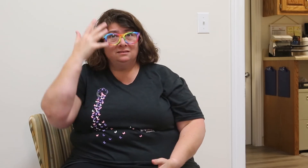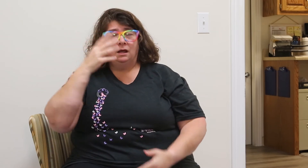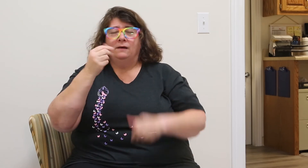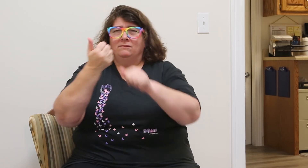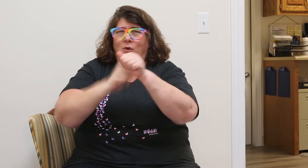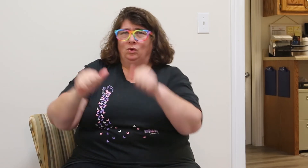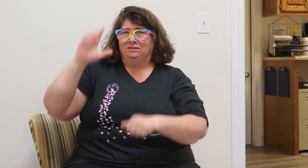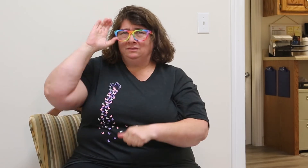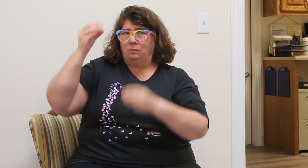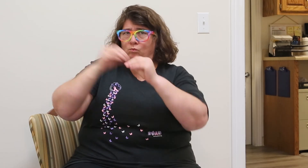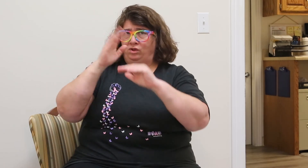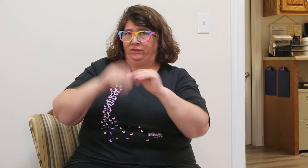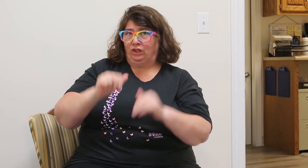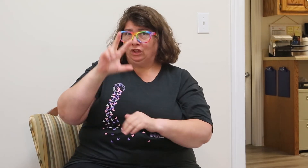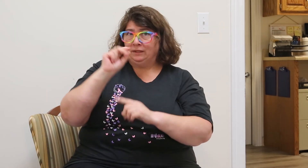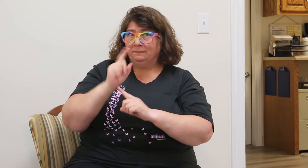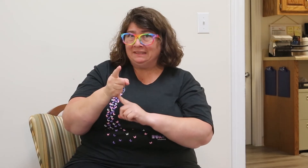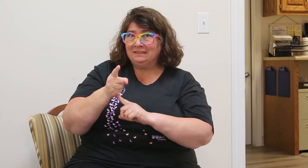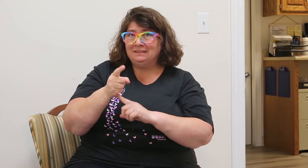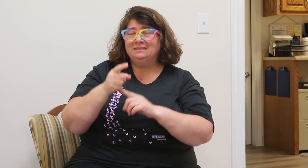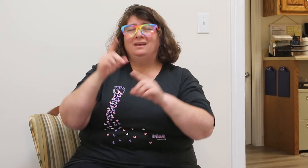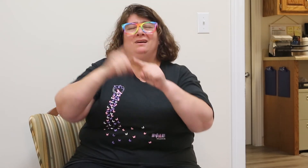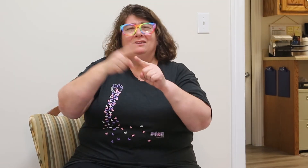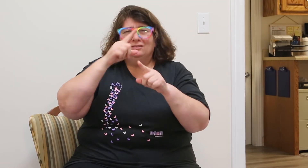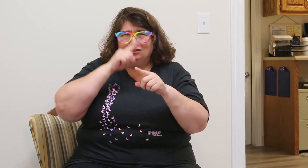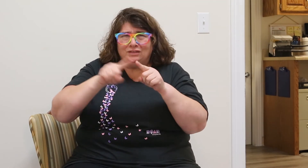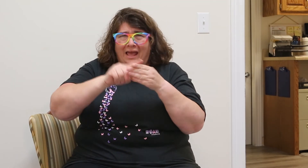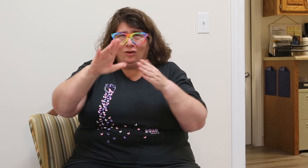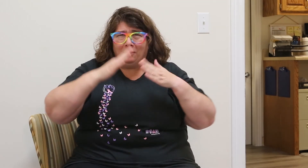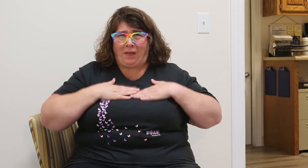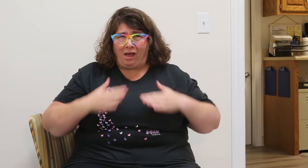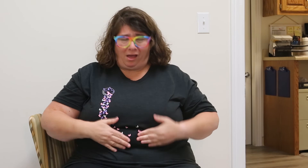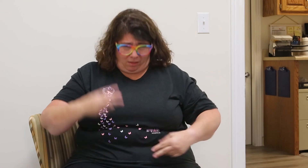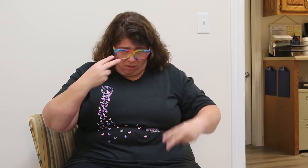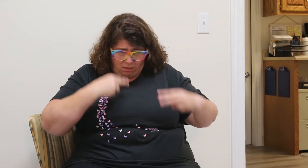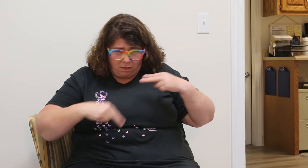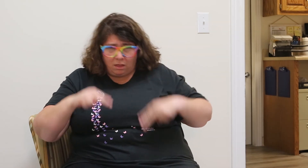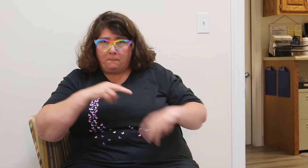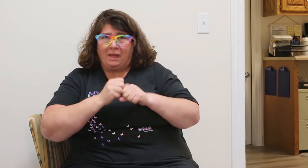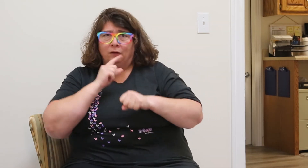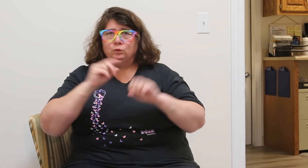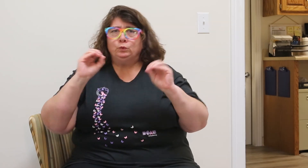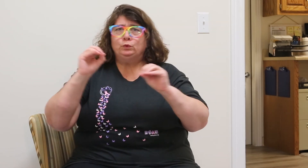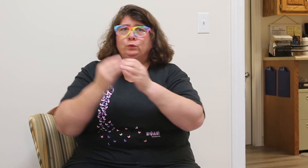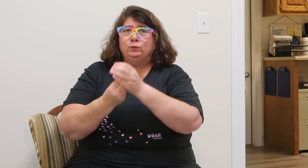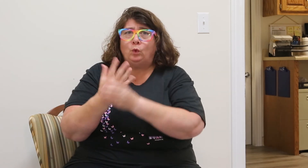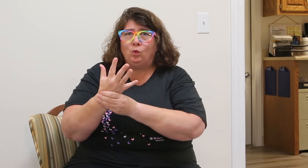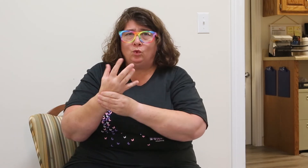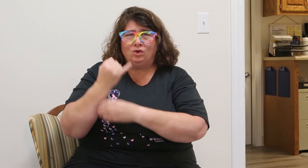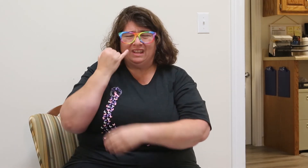when staying out in the sun for more than 30 minutes, and do a body check for any suspicious growth.